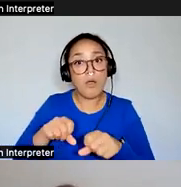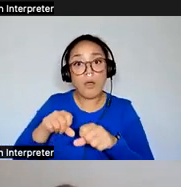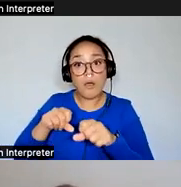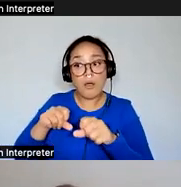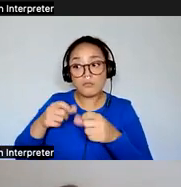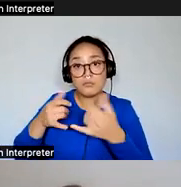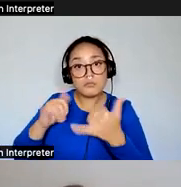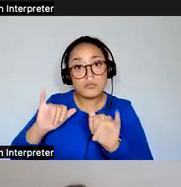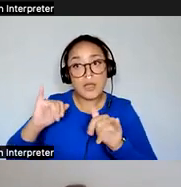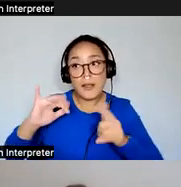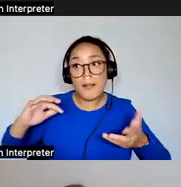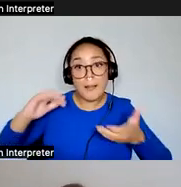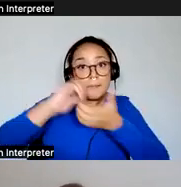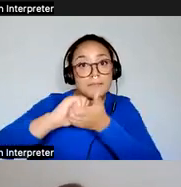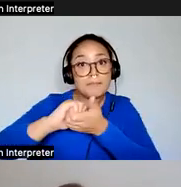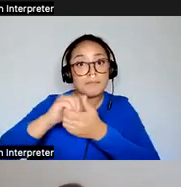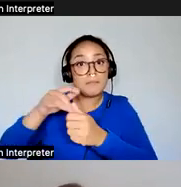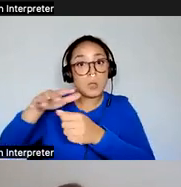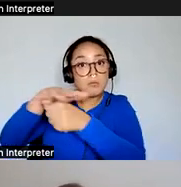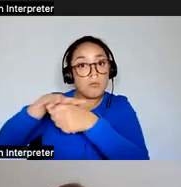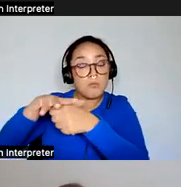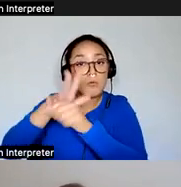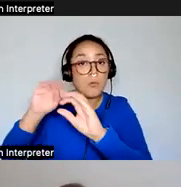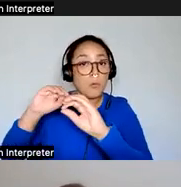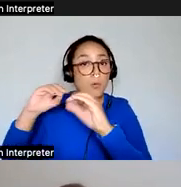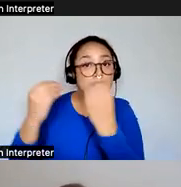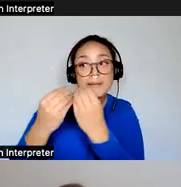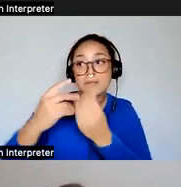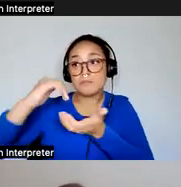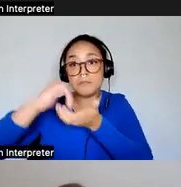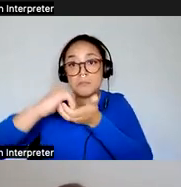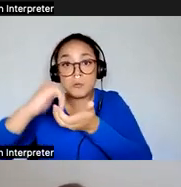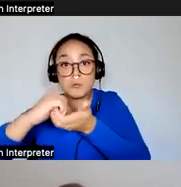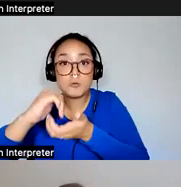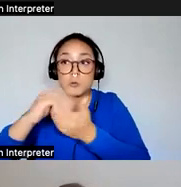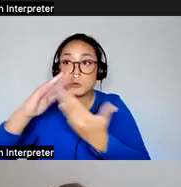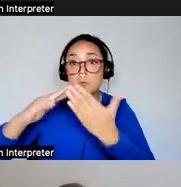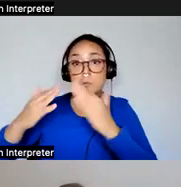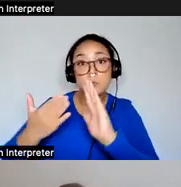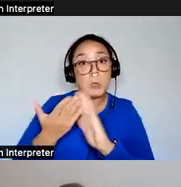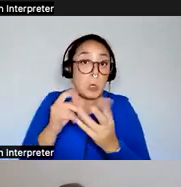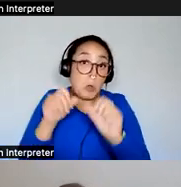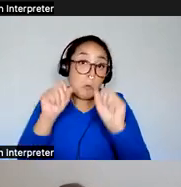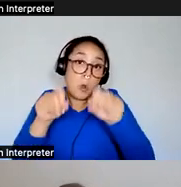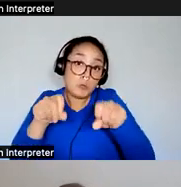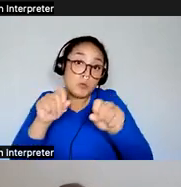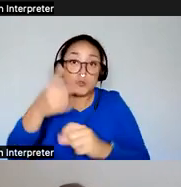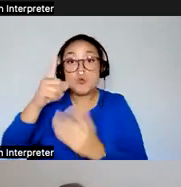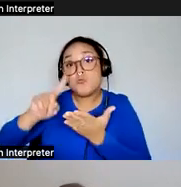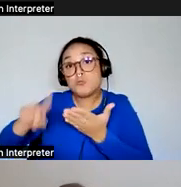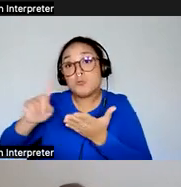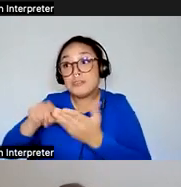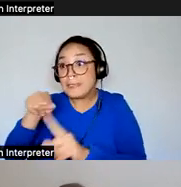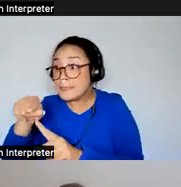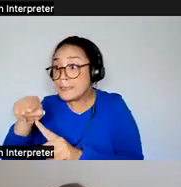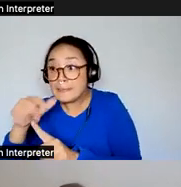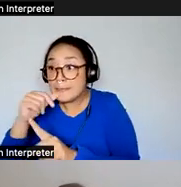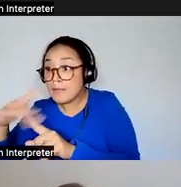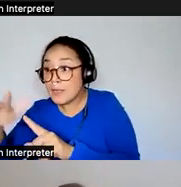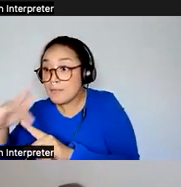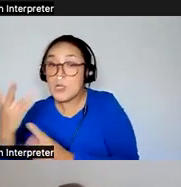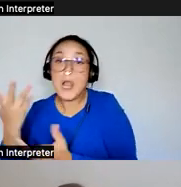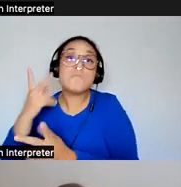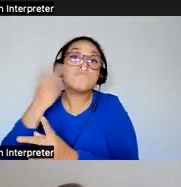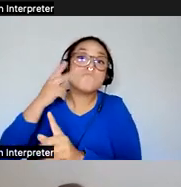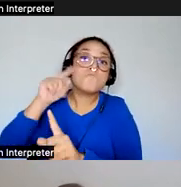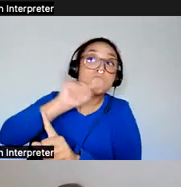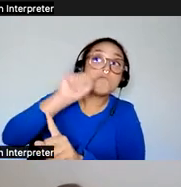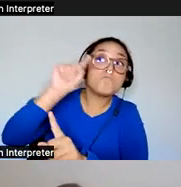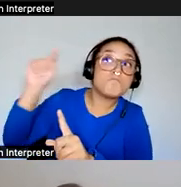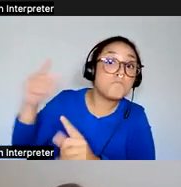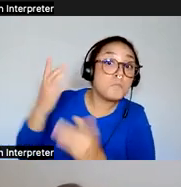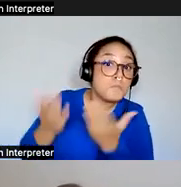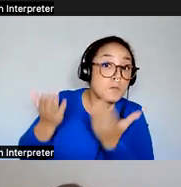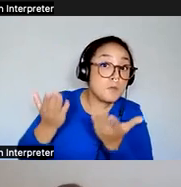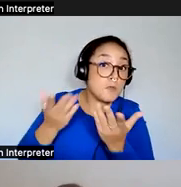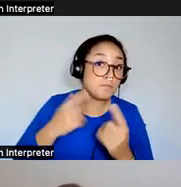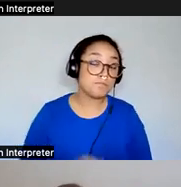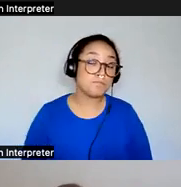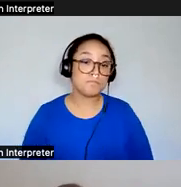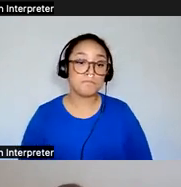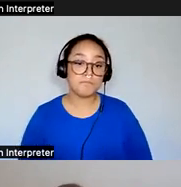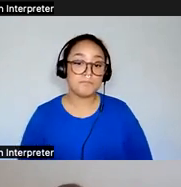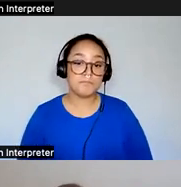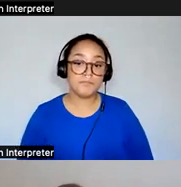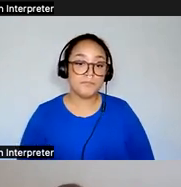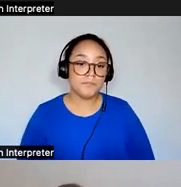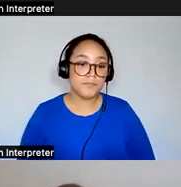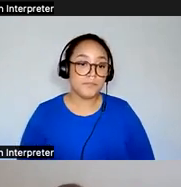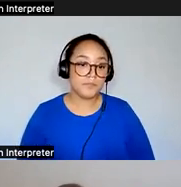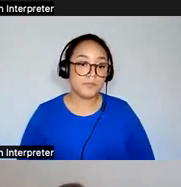the community.